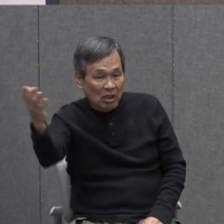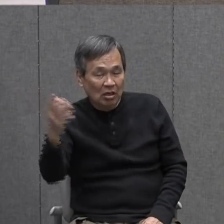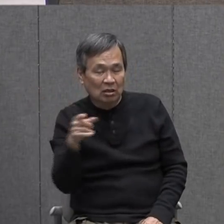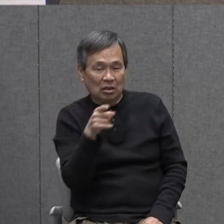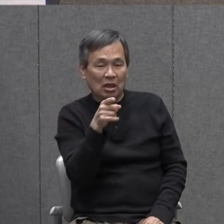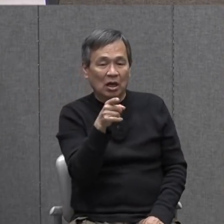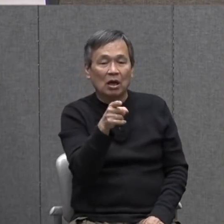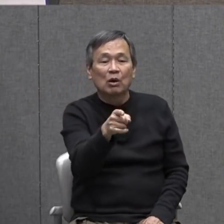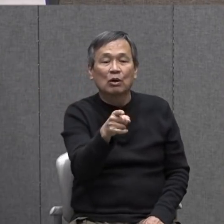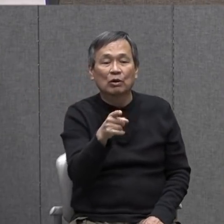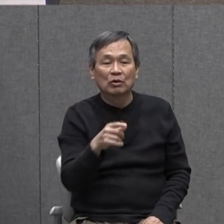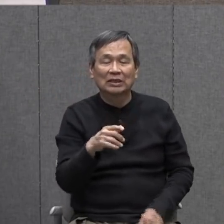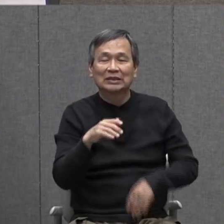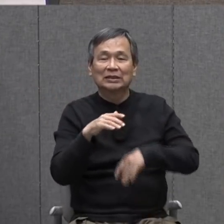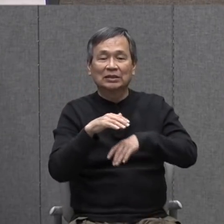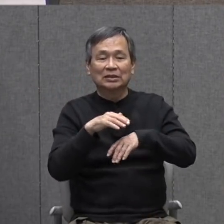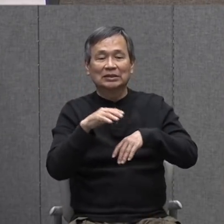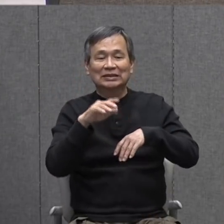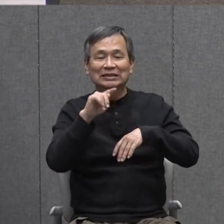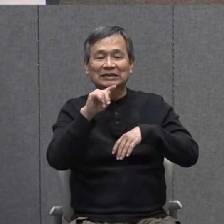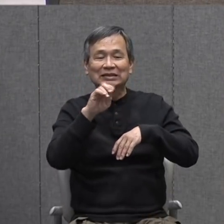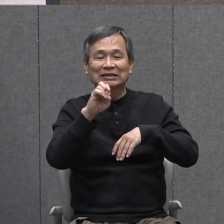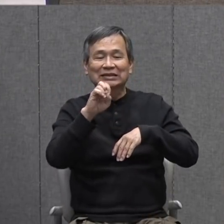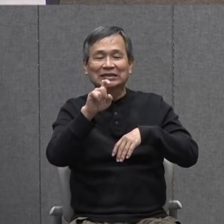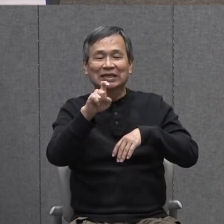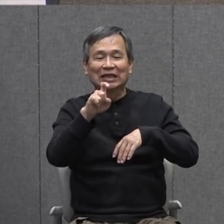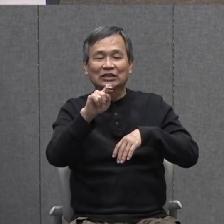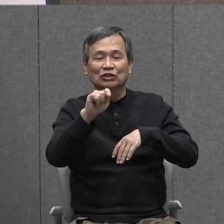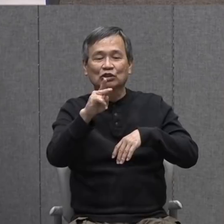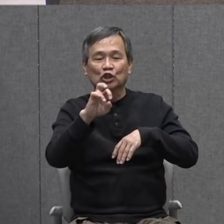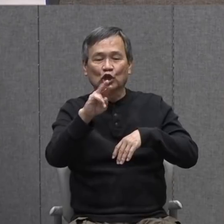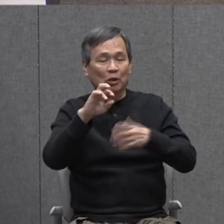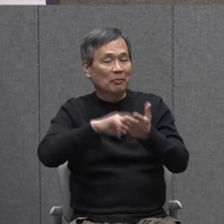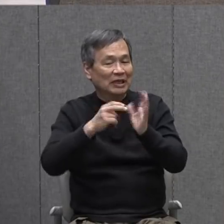the texture of your object. What does it feel like when you touch it?